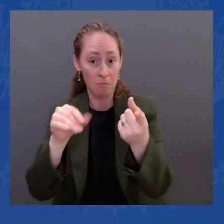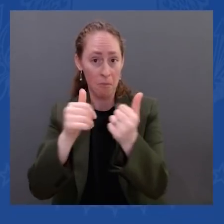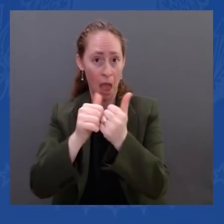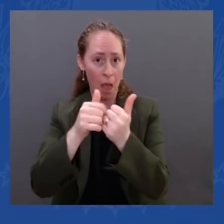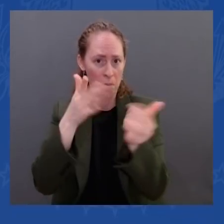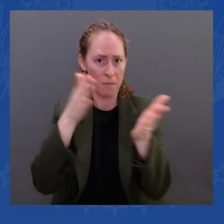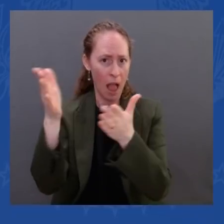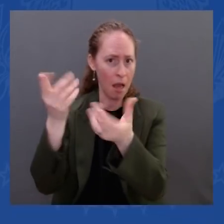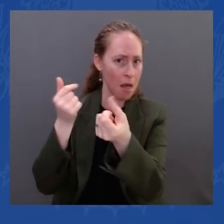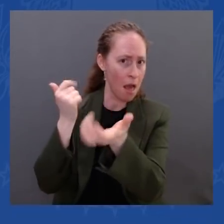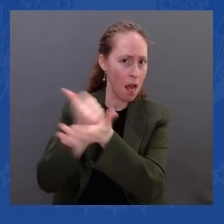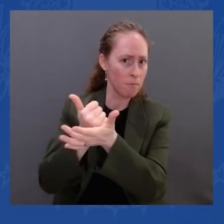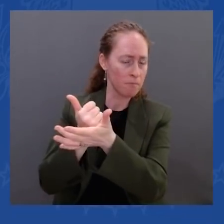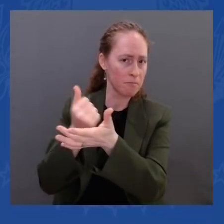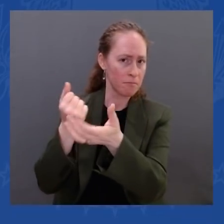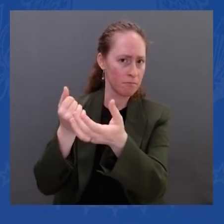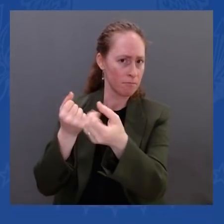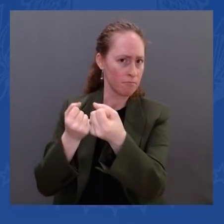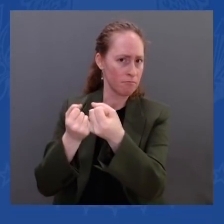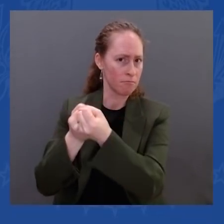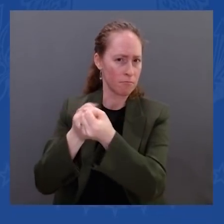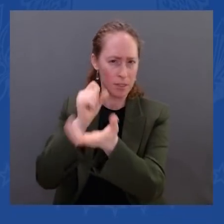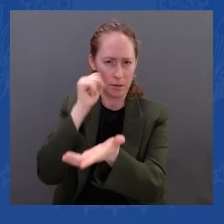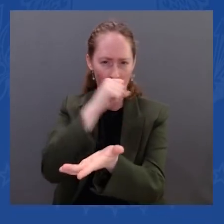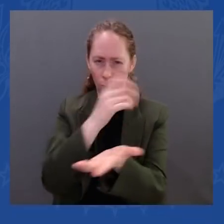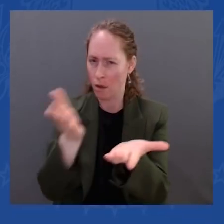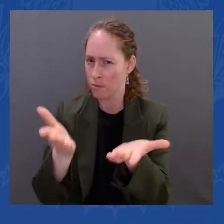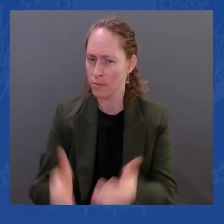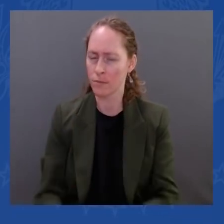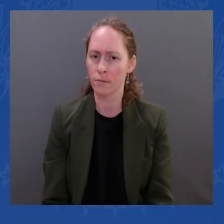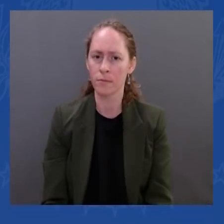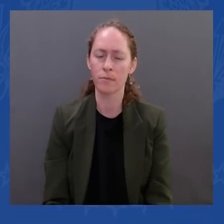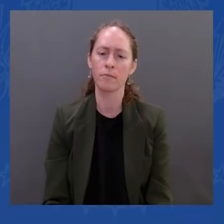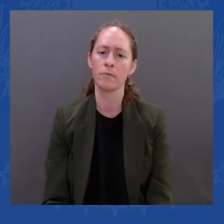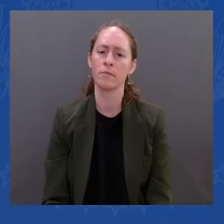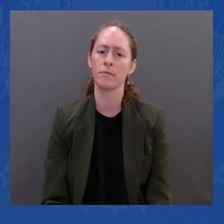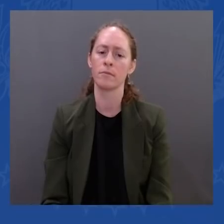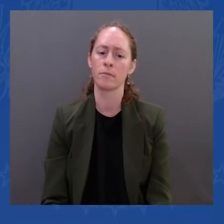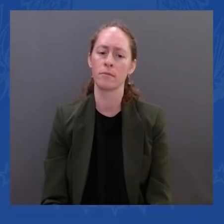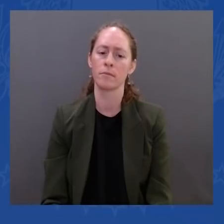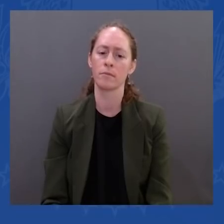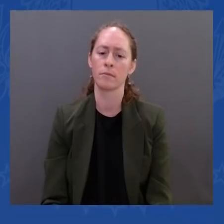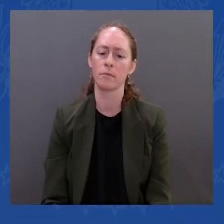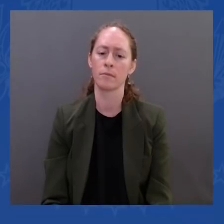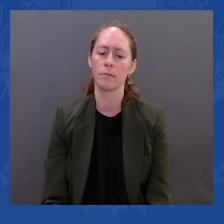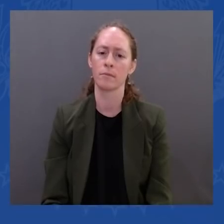Thank you. On Taiwan: In the summit meeting,